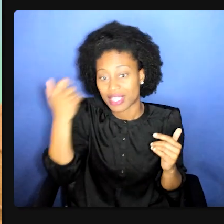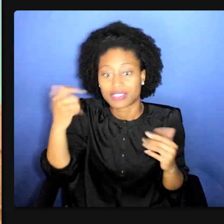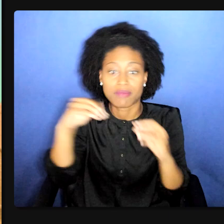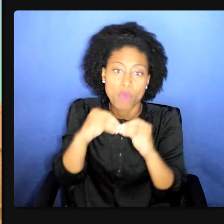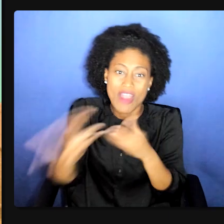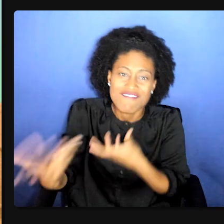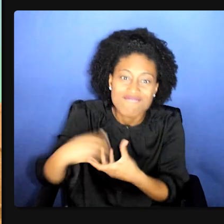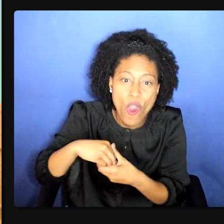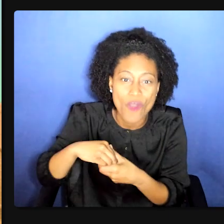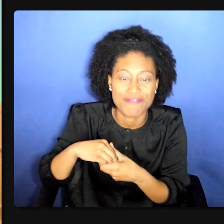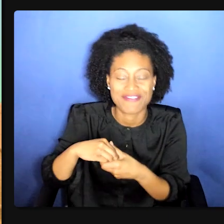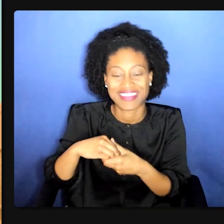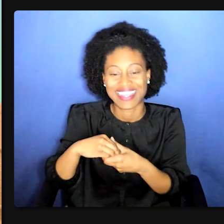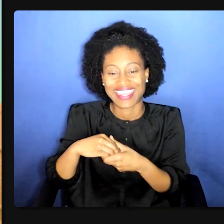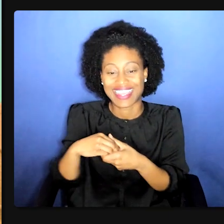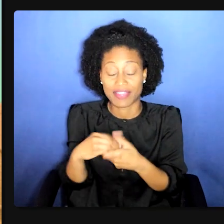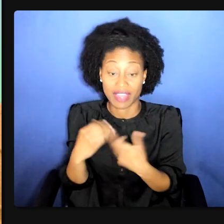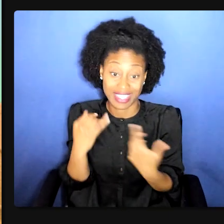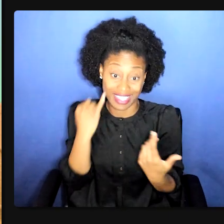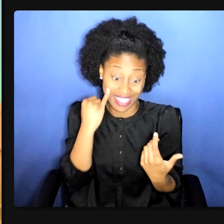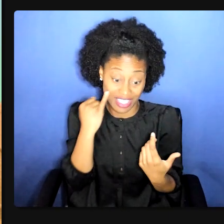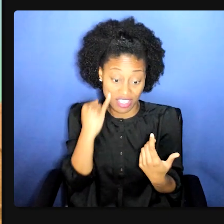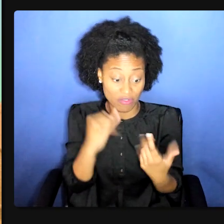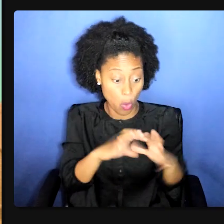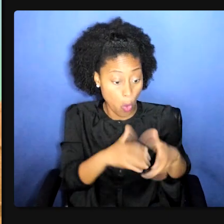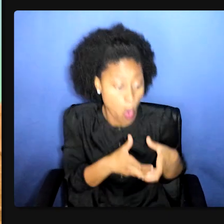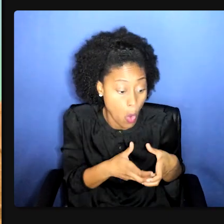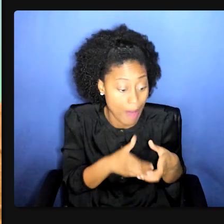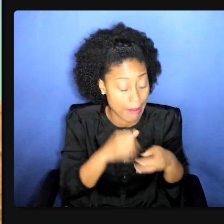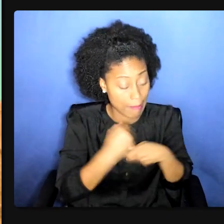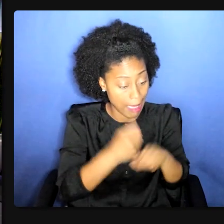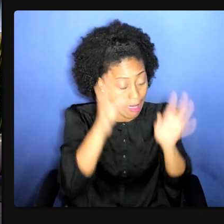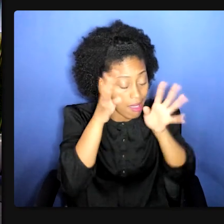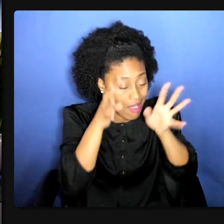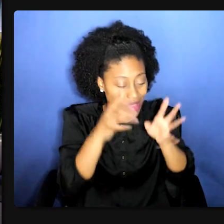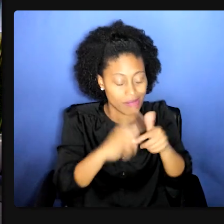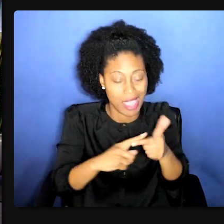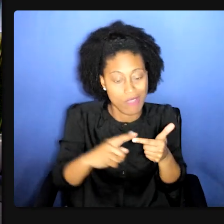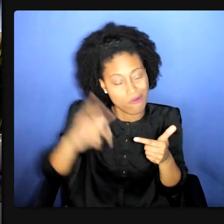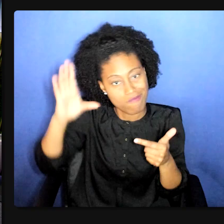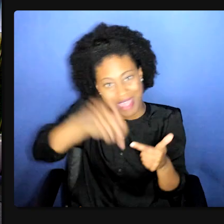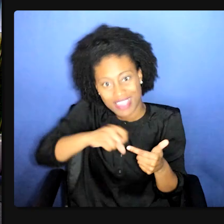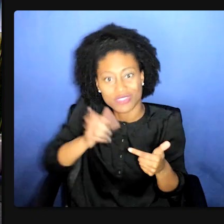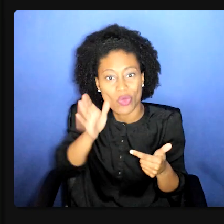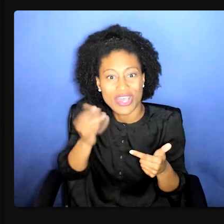involvement than we might have if we had stayed closed sources otherwise that's great now if